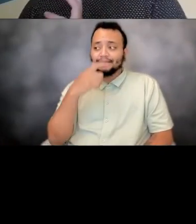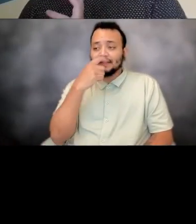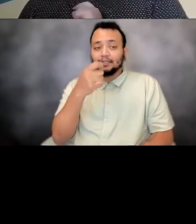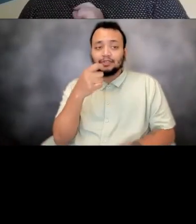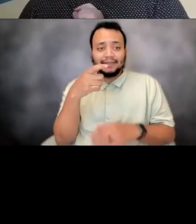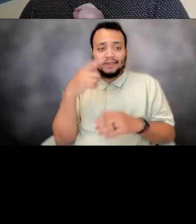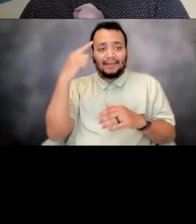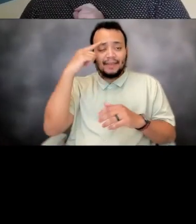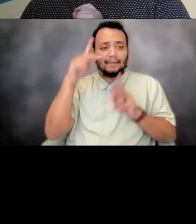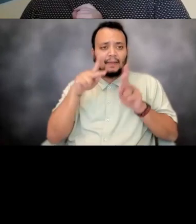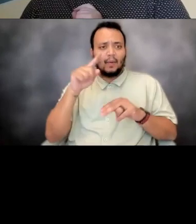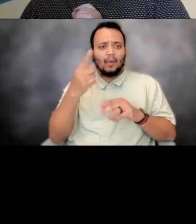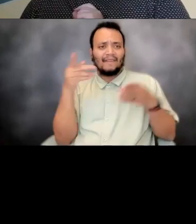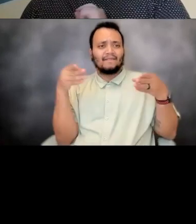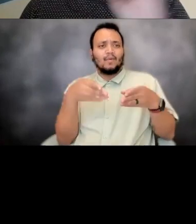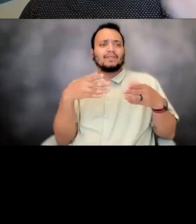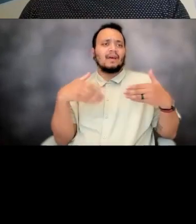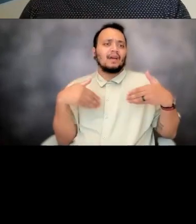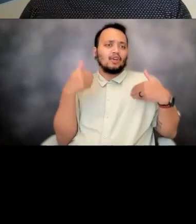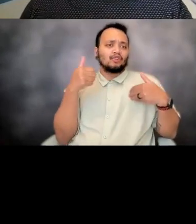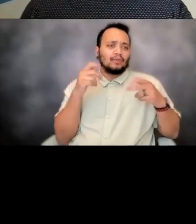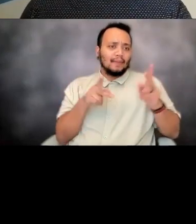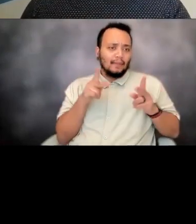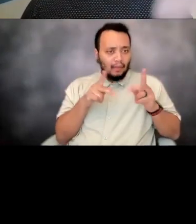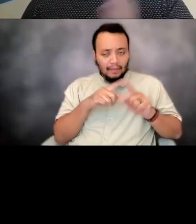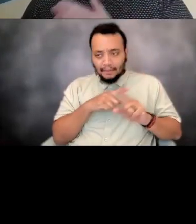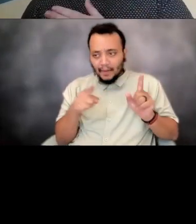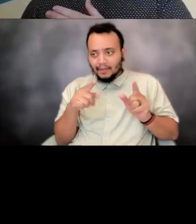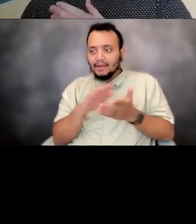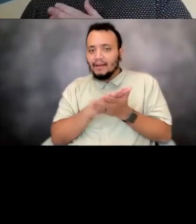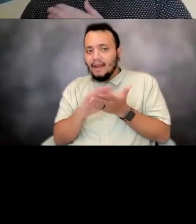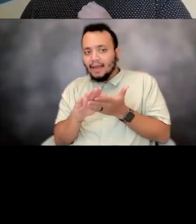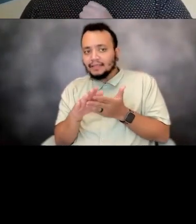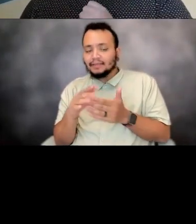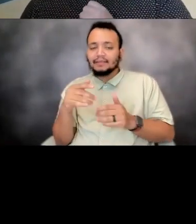from the experiences of a wide range of folks.